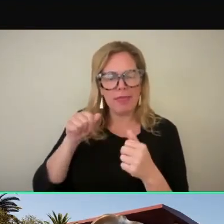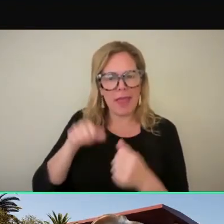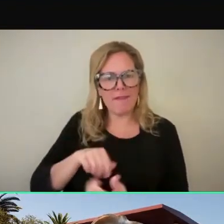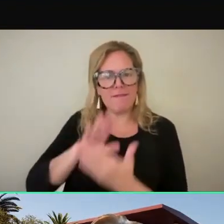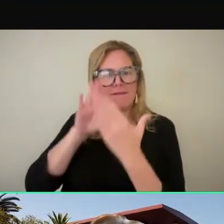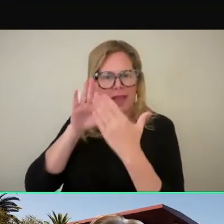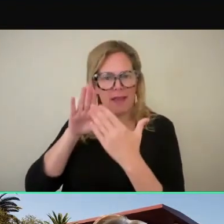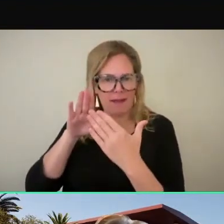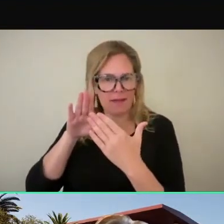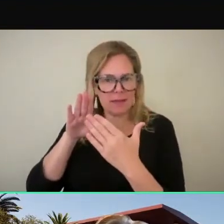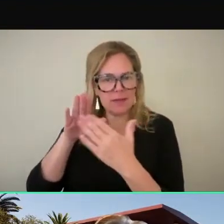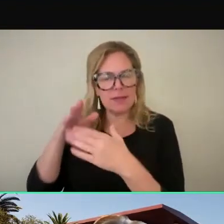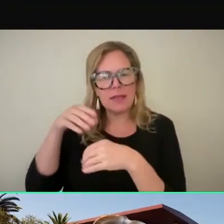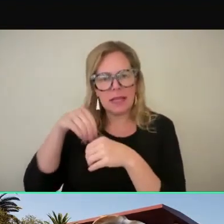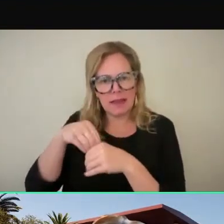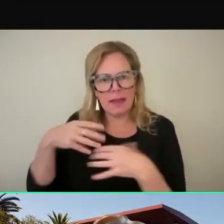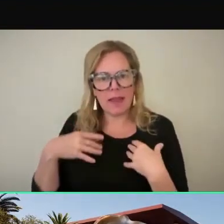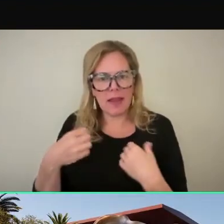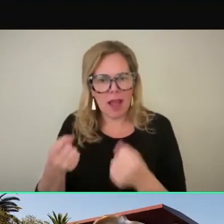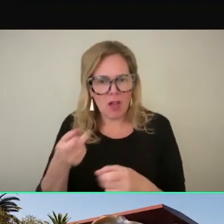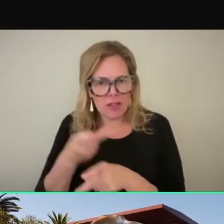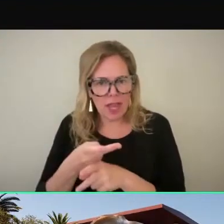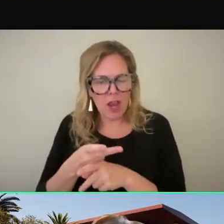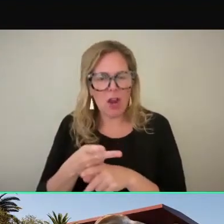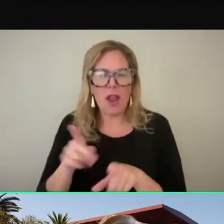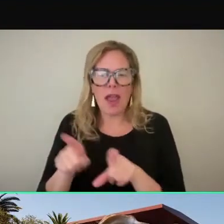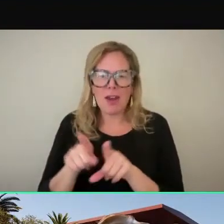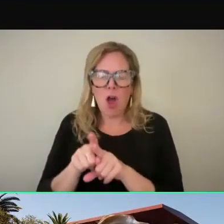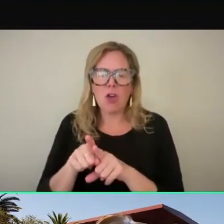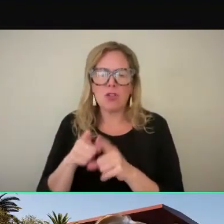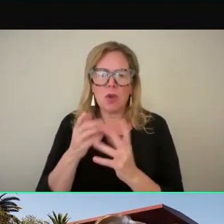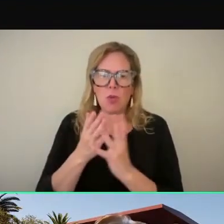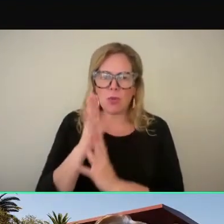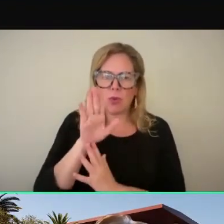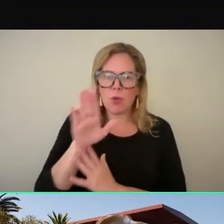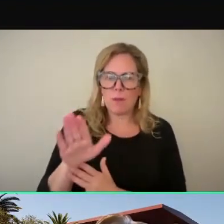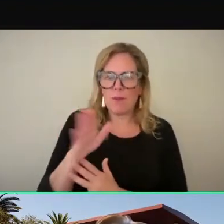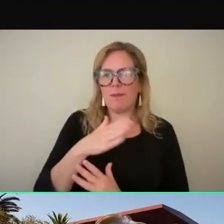gotten to know through him and through being his parent and then also through my clinical roles as